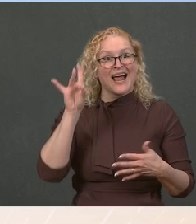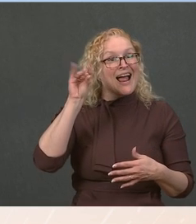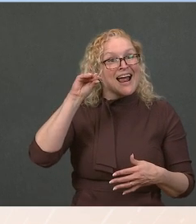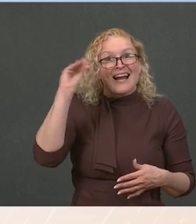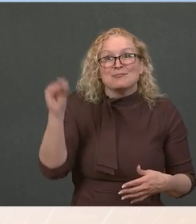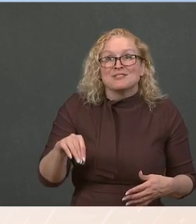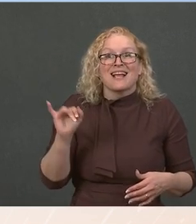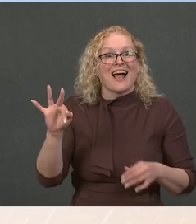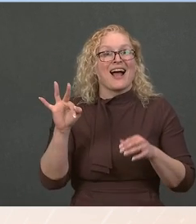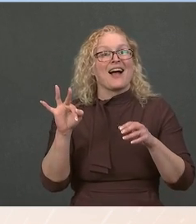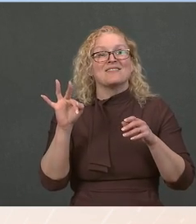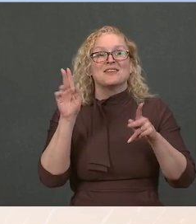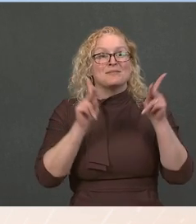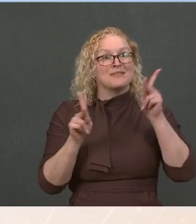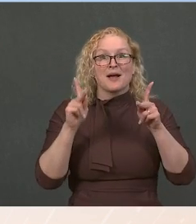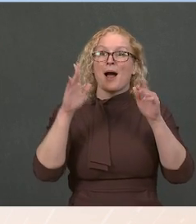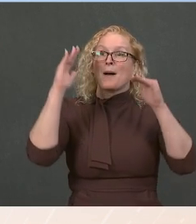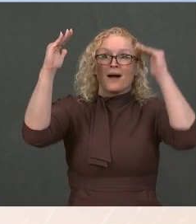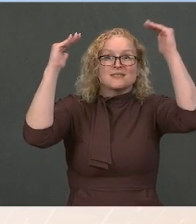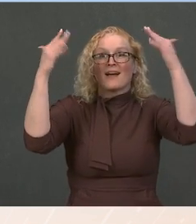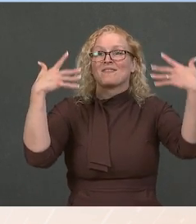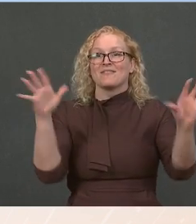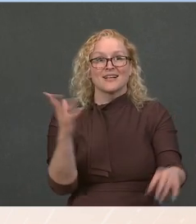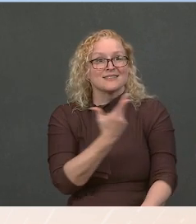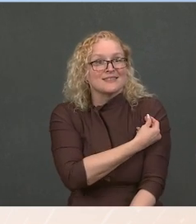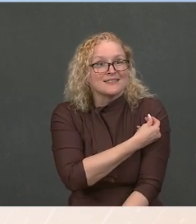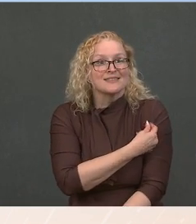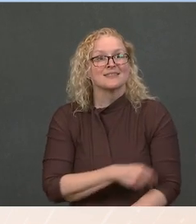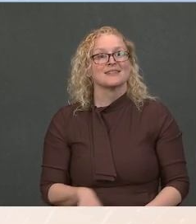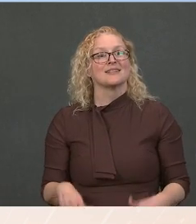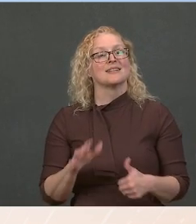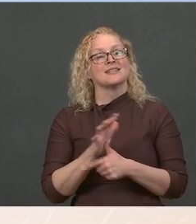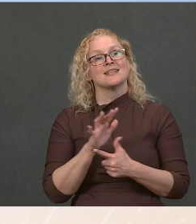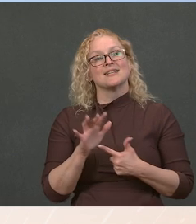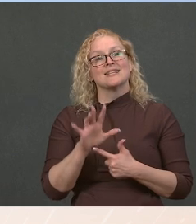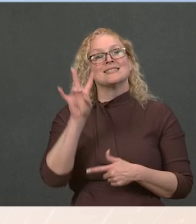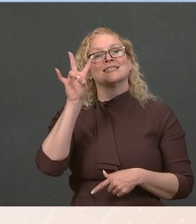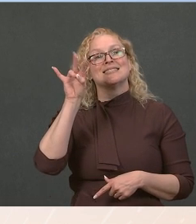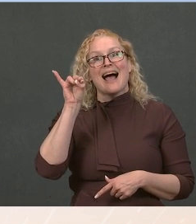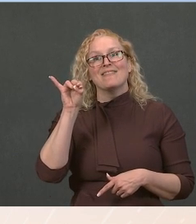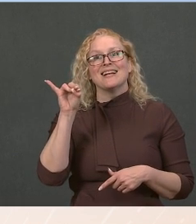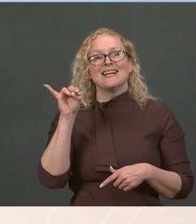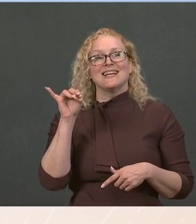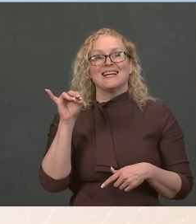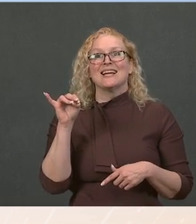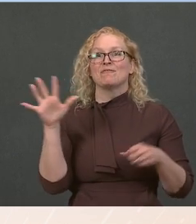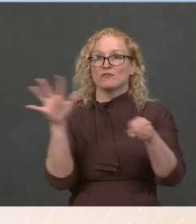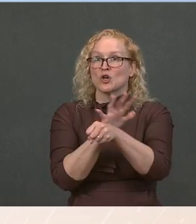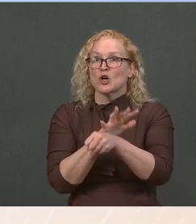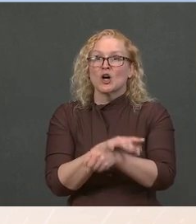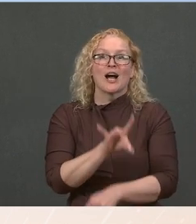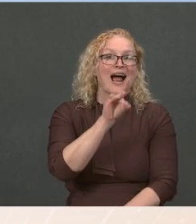and 70 percent of adults fully vaccinated. We just -- the CDC decision made 28 million kids age 5